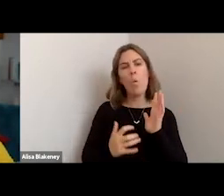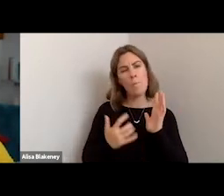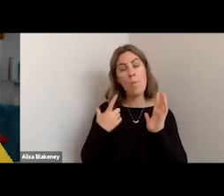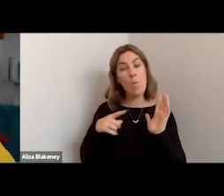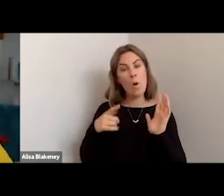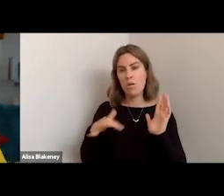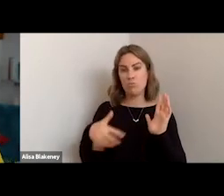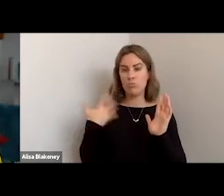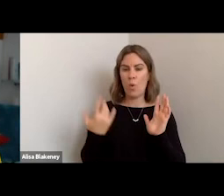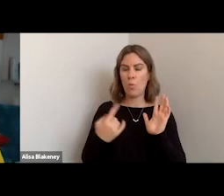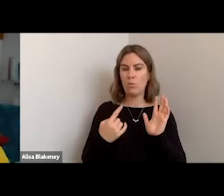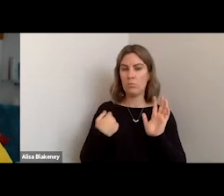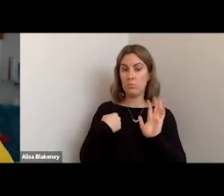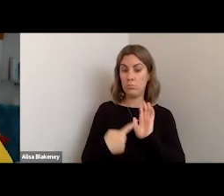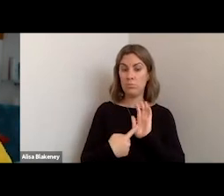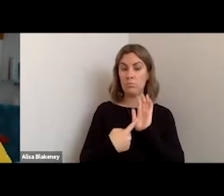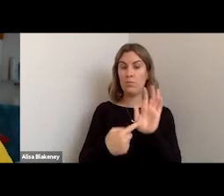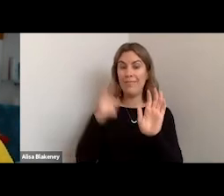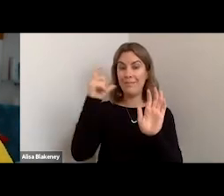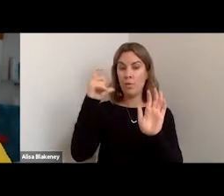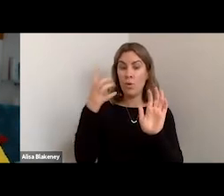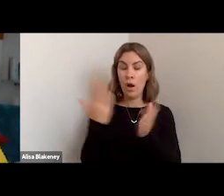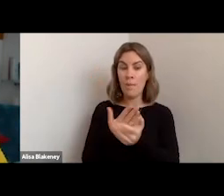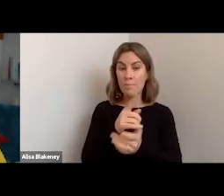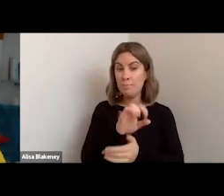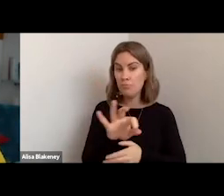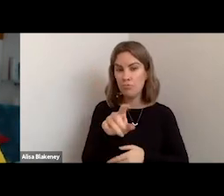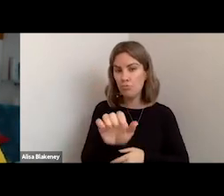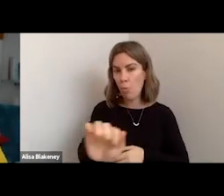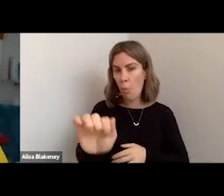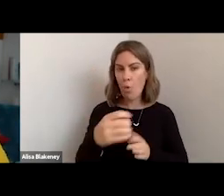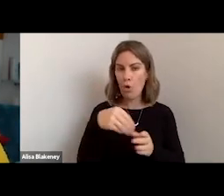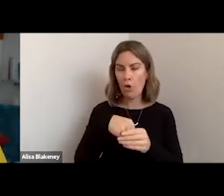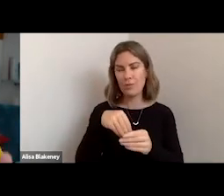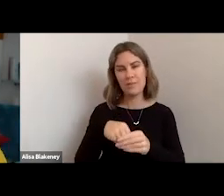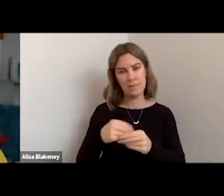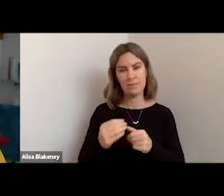situation where you're handing in other people's content. In fact,